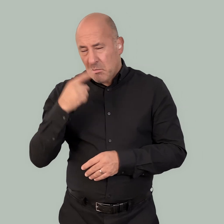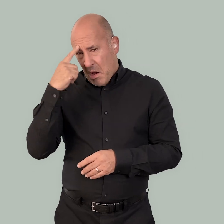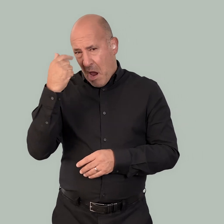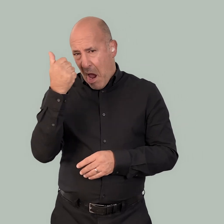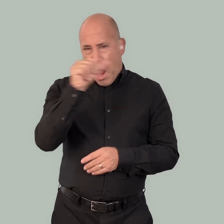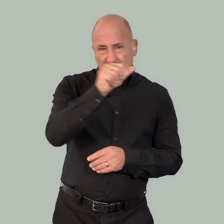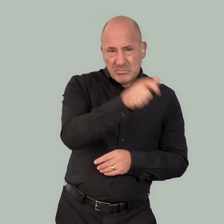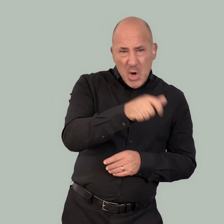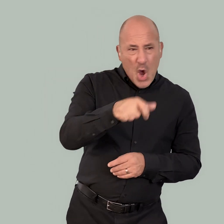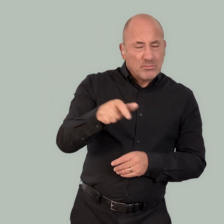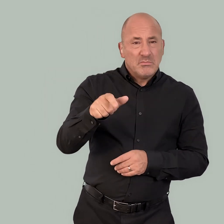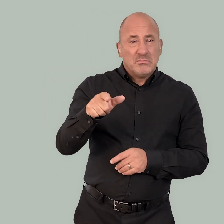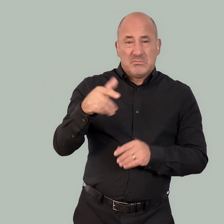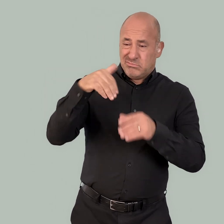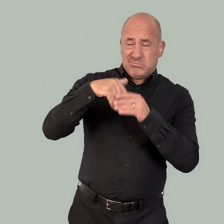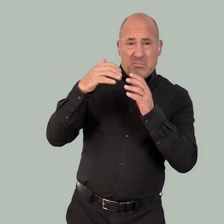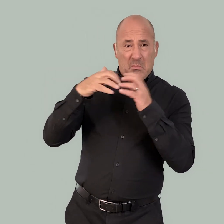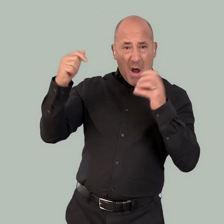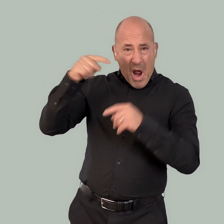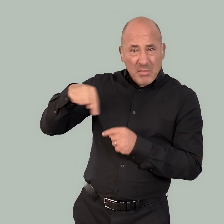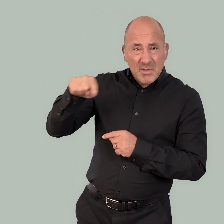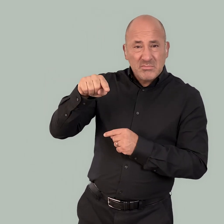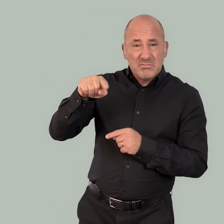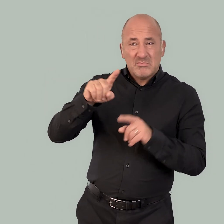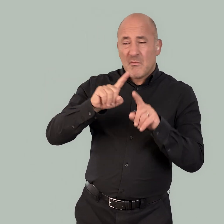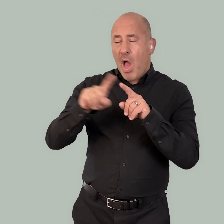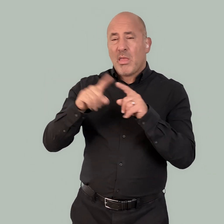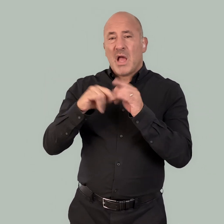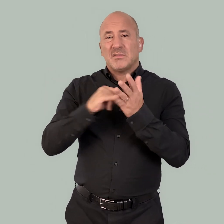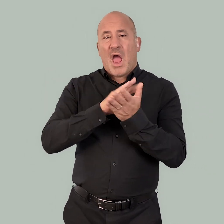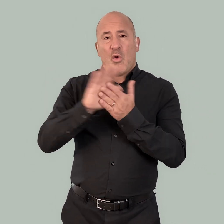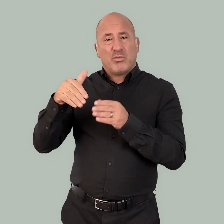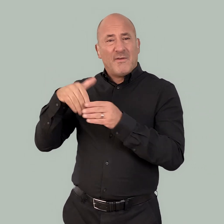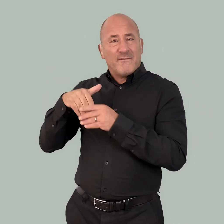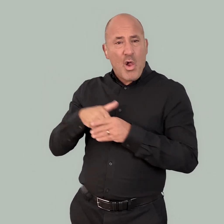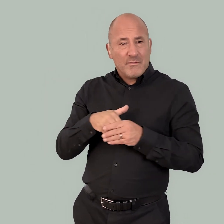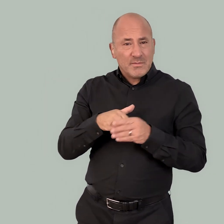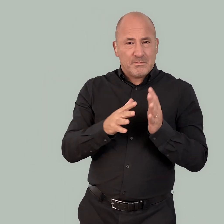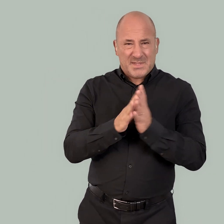experts, parliamentarians and other stakeholders,